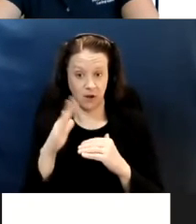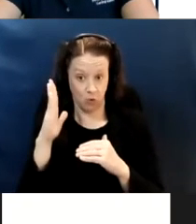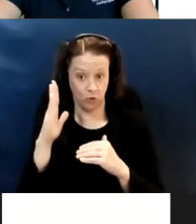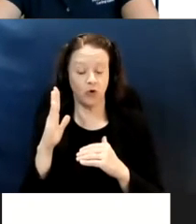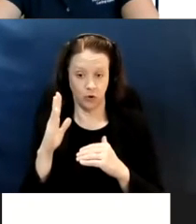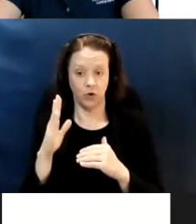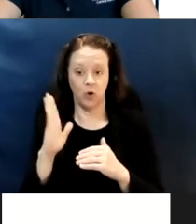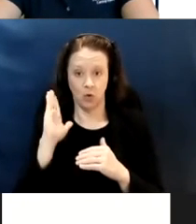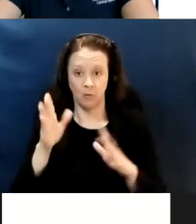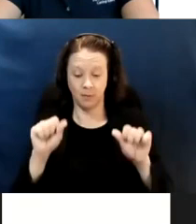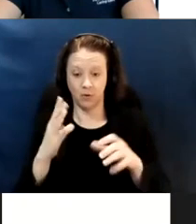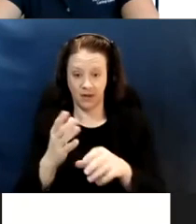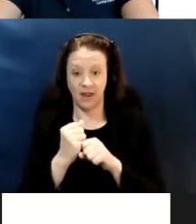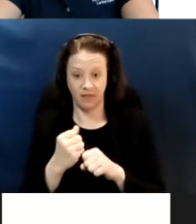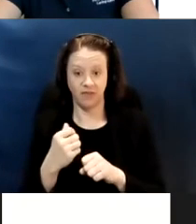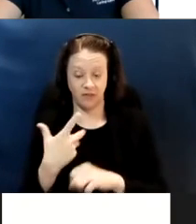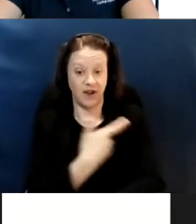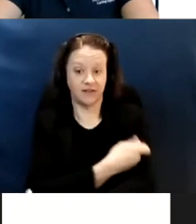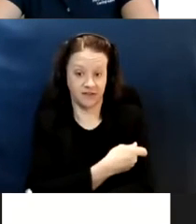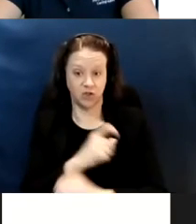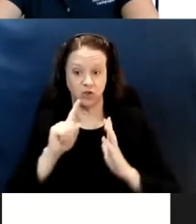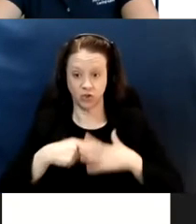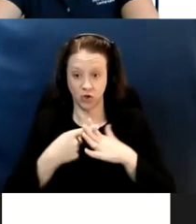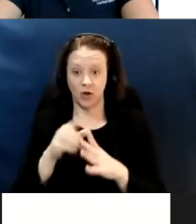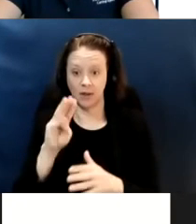to get their vaccinations starting May 18th.